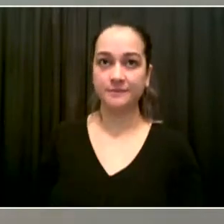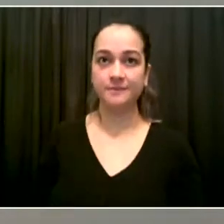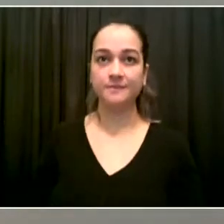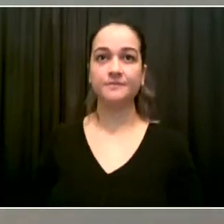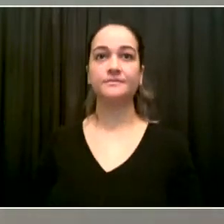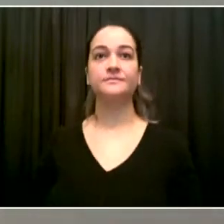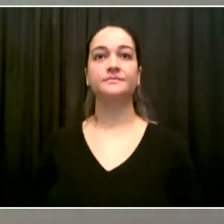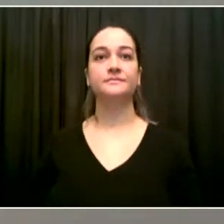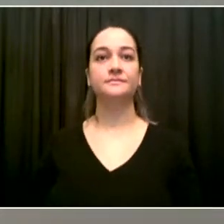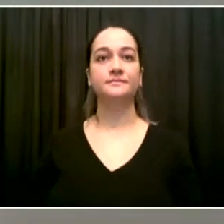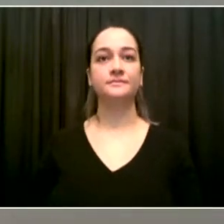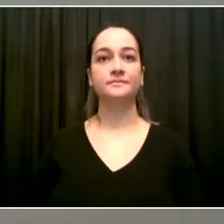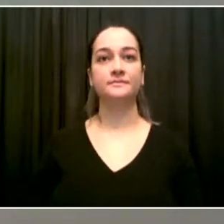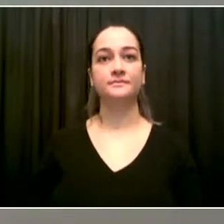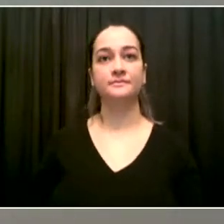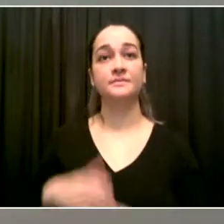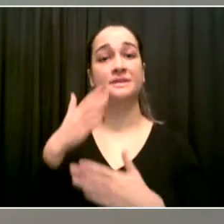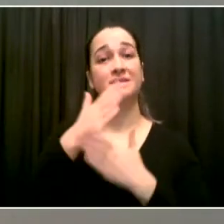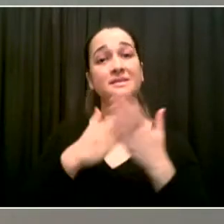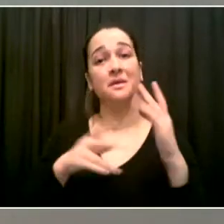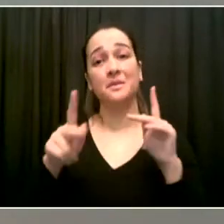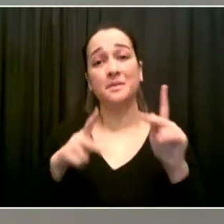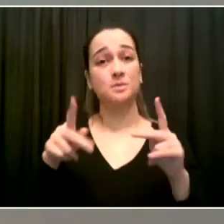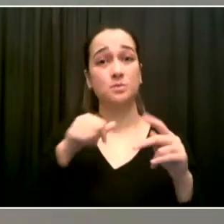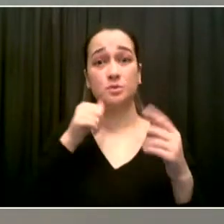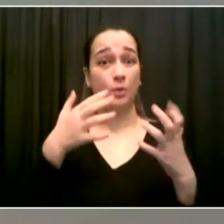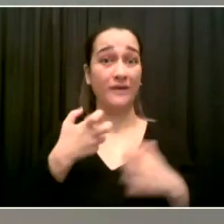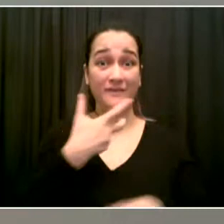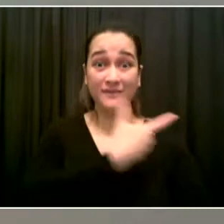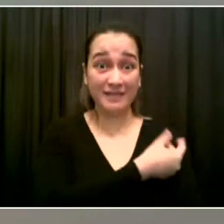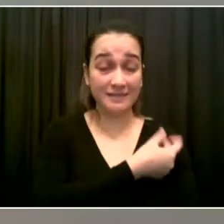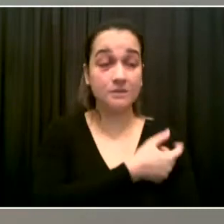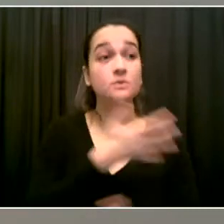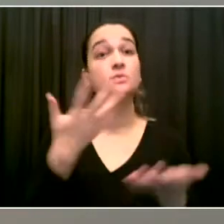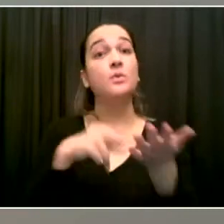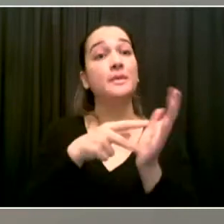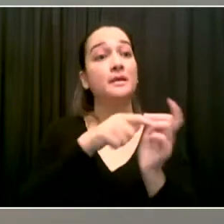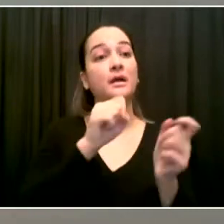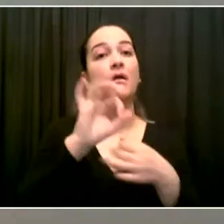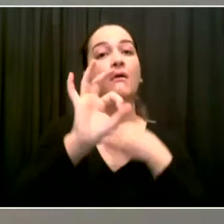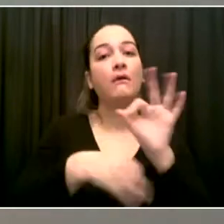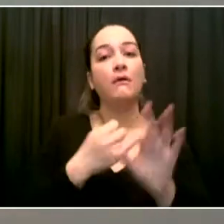VERIFY TESTING